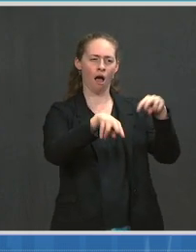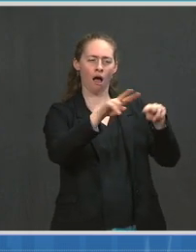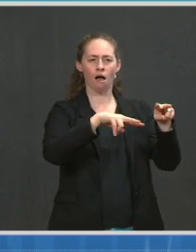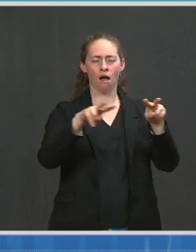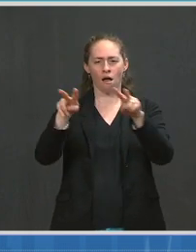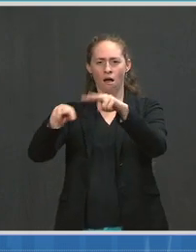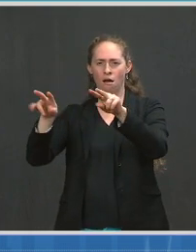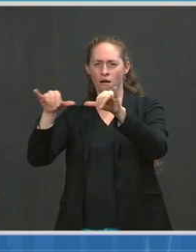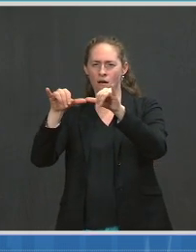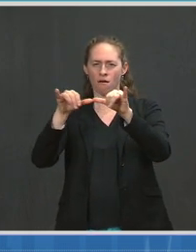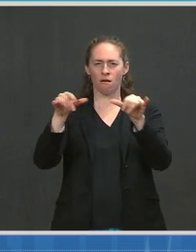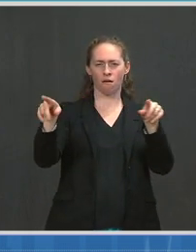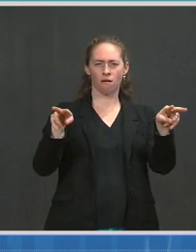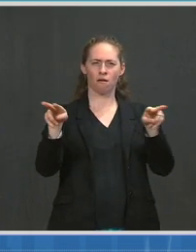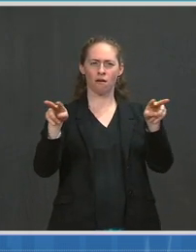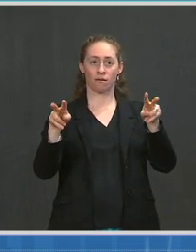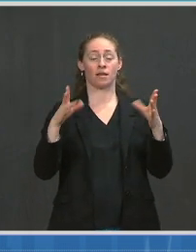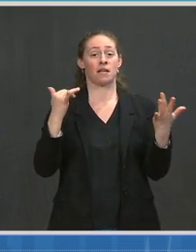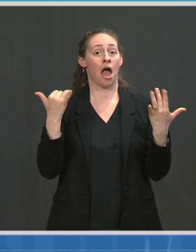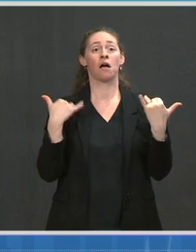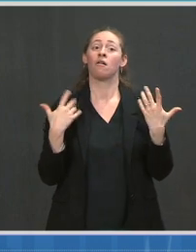the FDA-authorized vaccine regimen